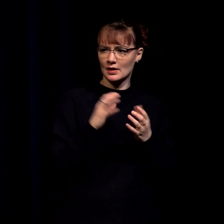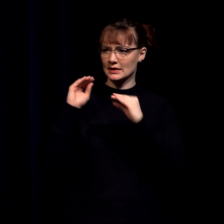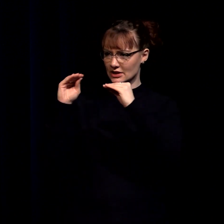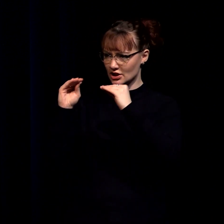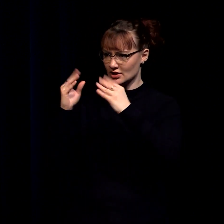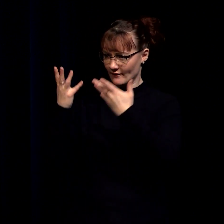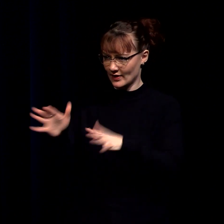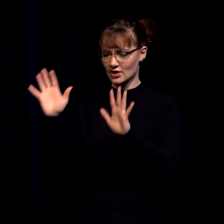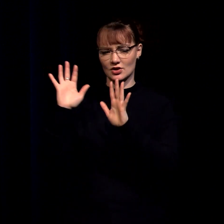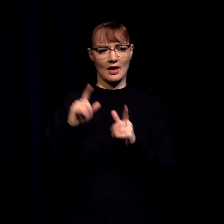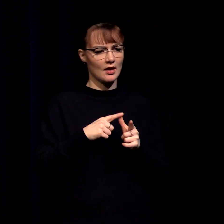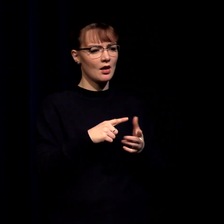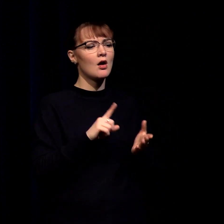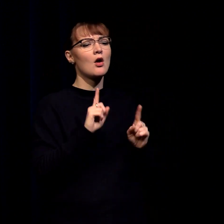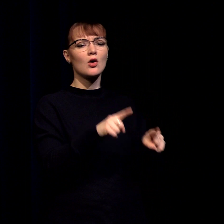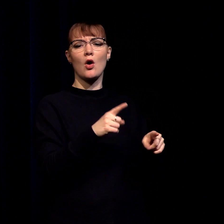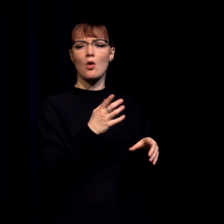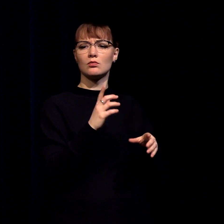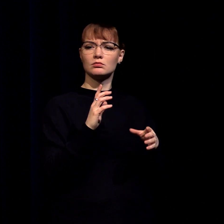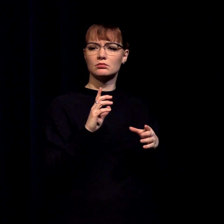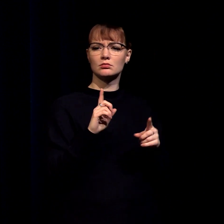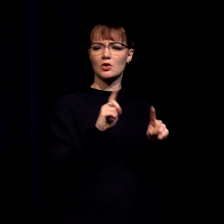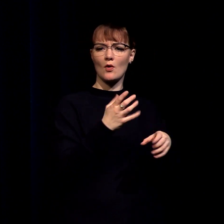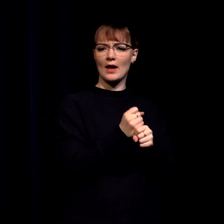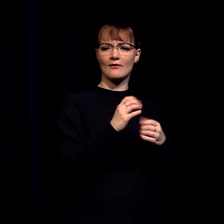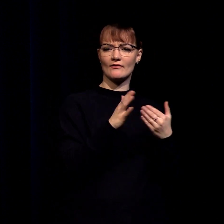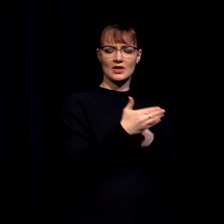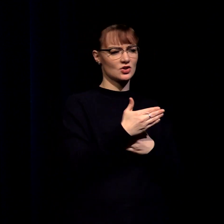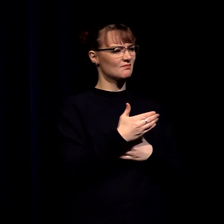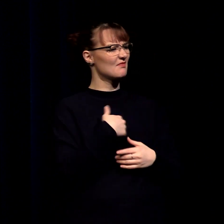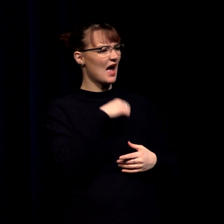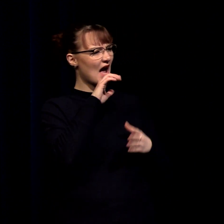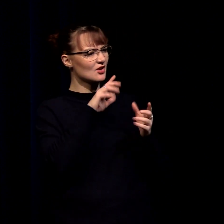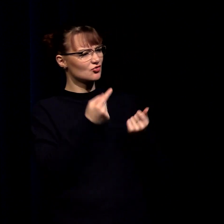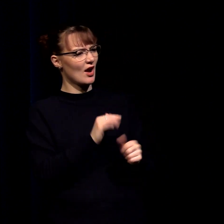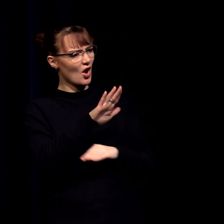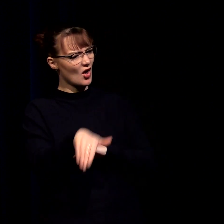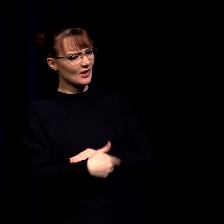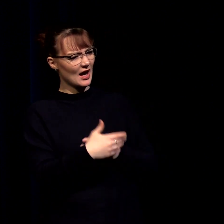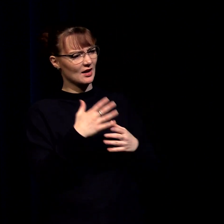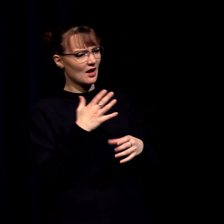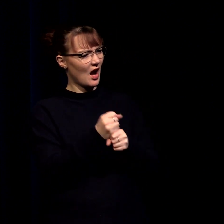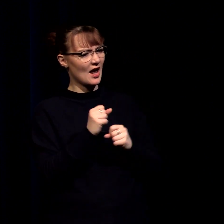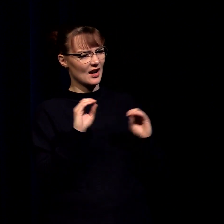like, Ah, no, I just did that all night. And I didn't catch anything. It's not the time and yet Simon obeys. And he goes out